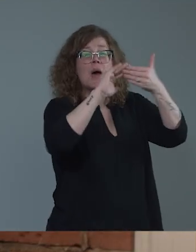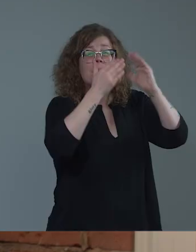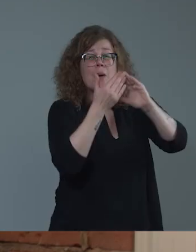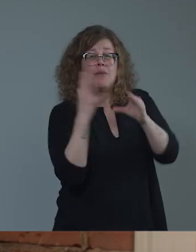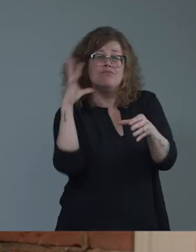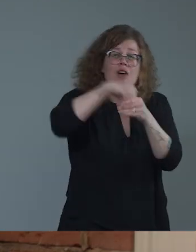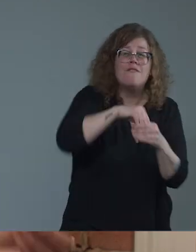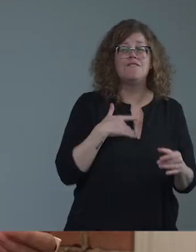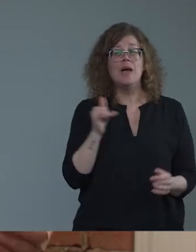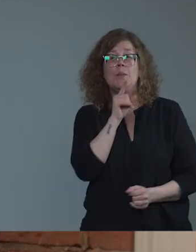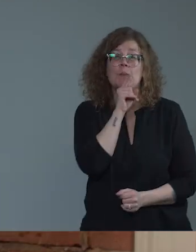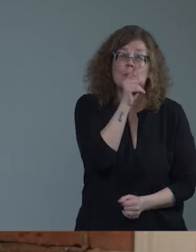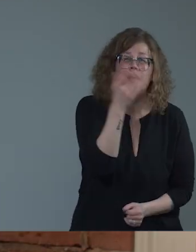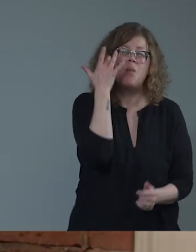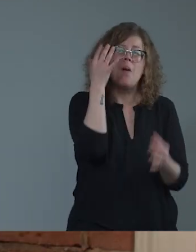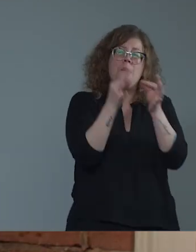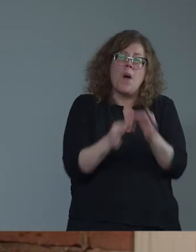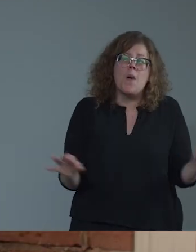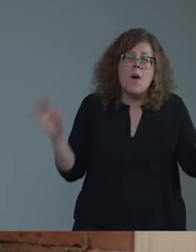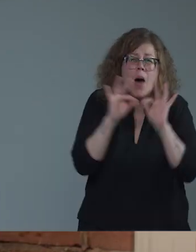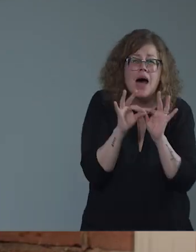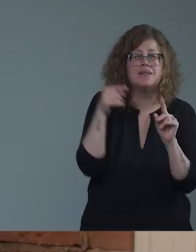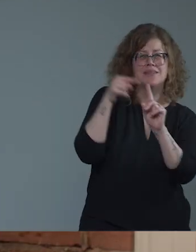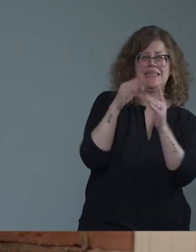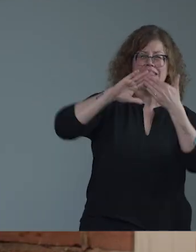what happens is we get so excited about the idea, we get bogged down in the work of